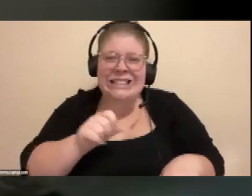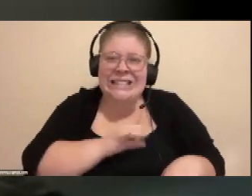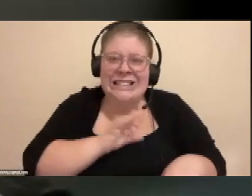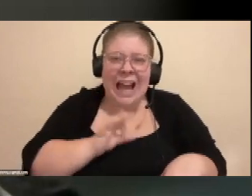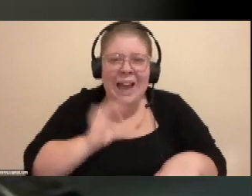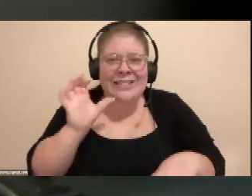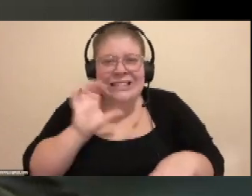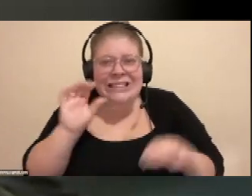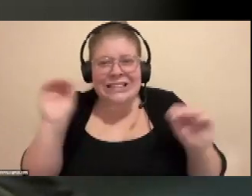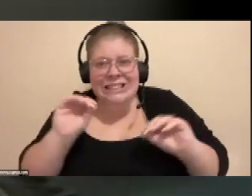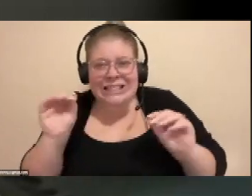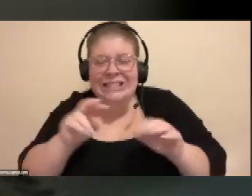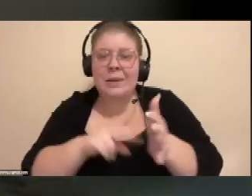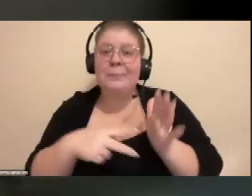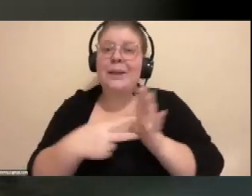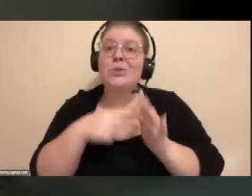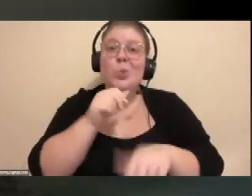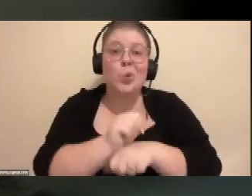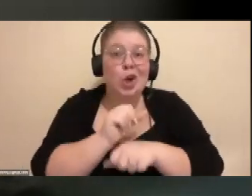then they can't get to where they need to go.